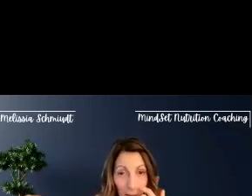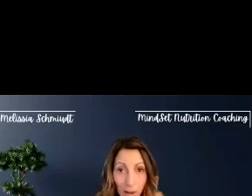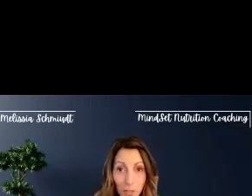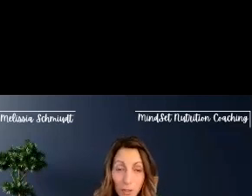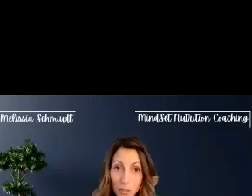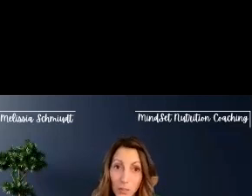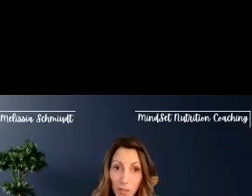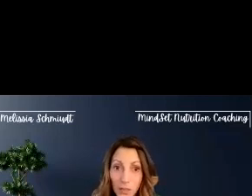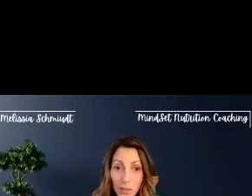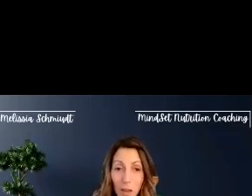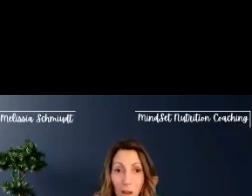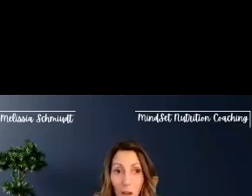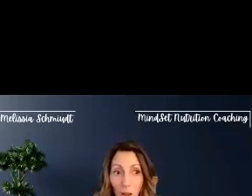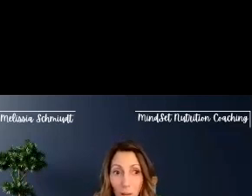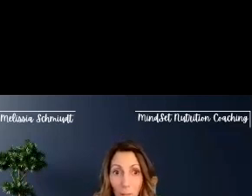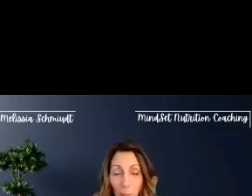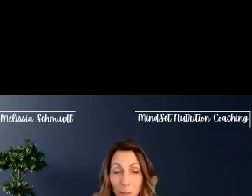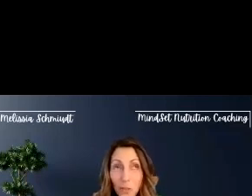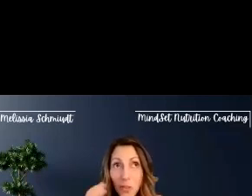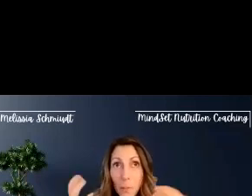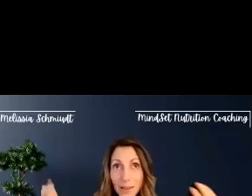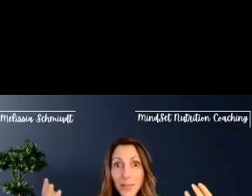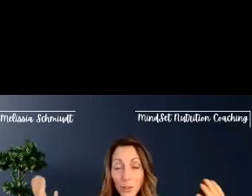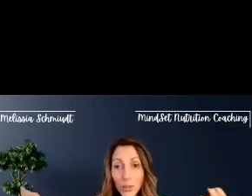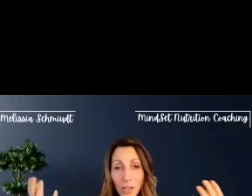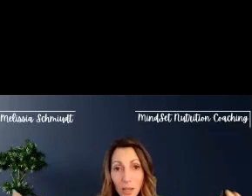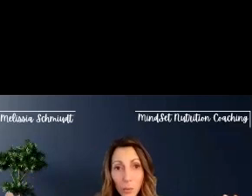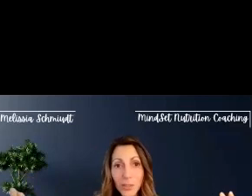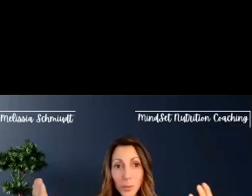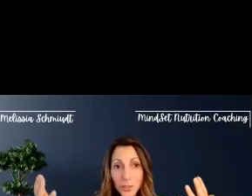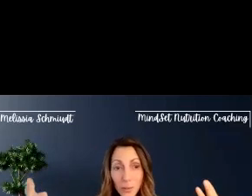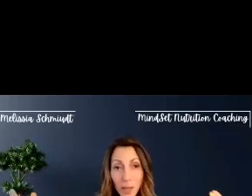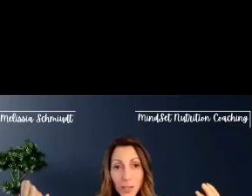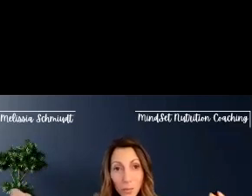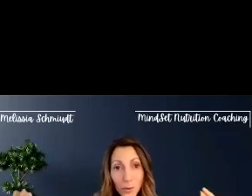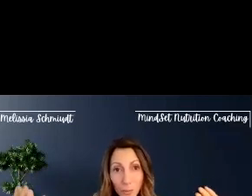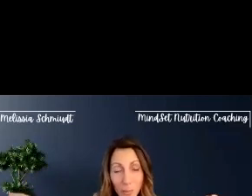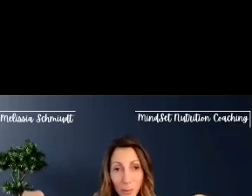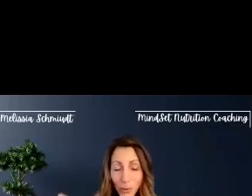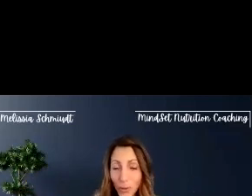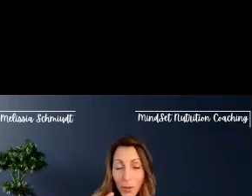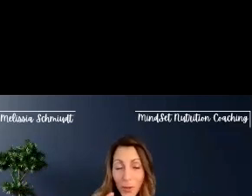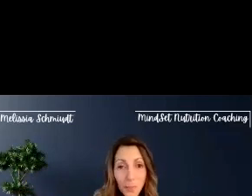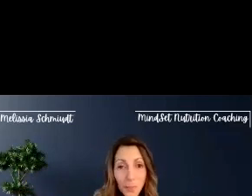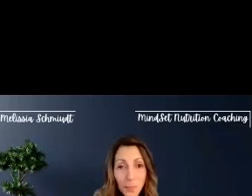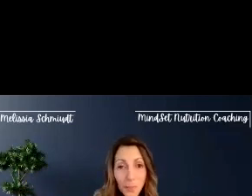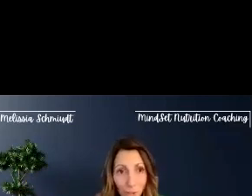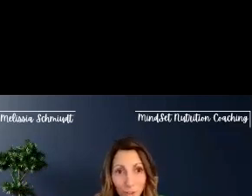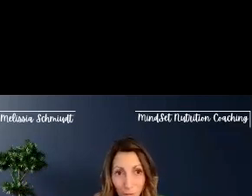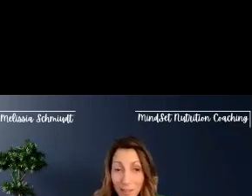so we have to start someplace. But the basic good eating principles that apply to most people, it's not just--